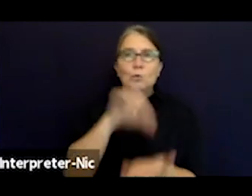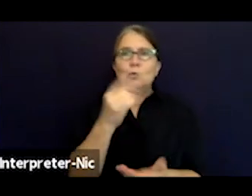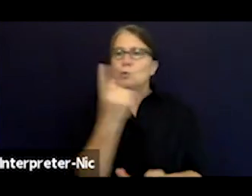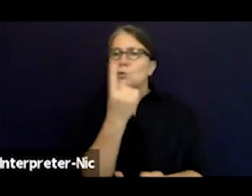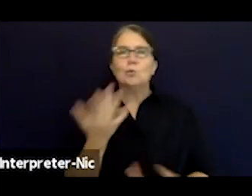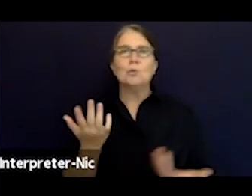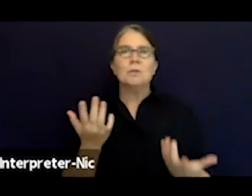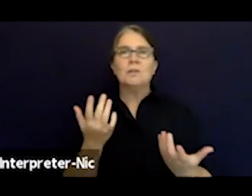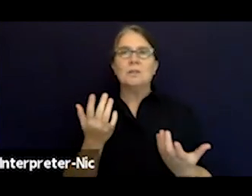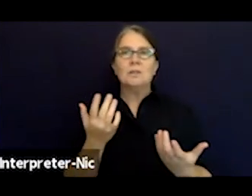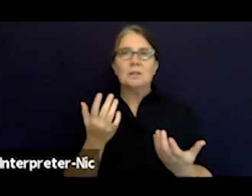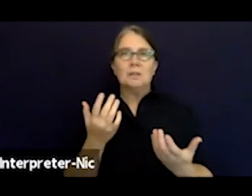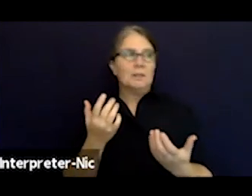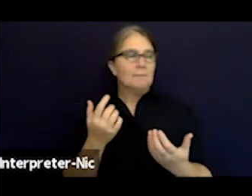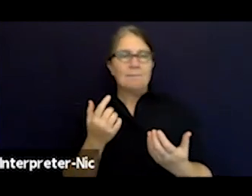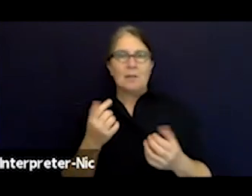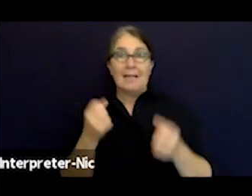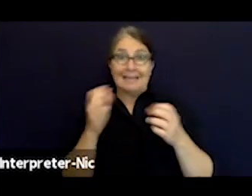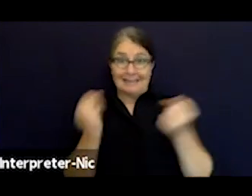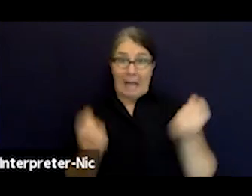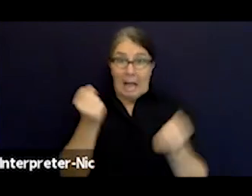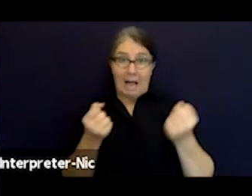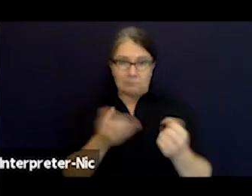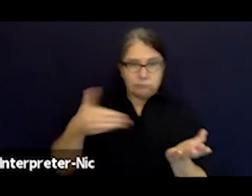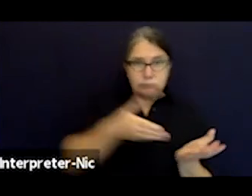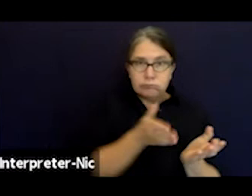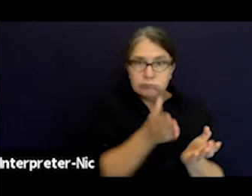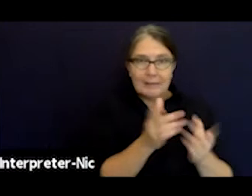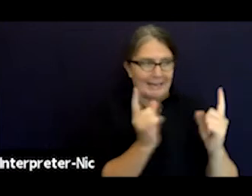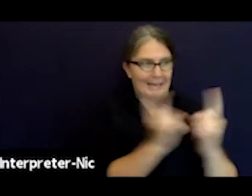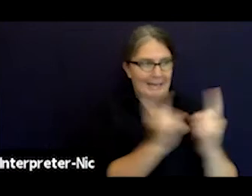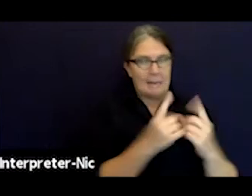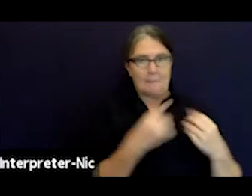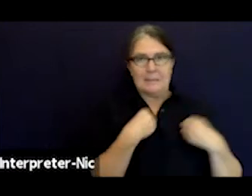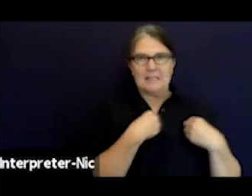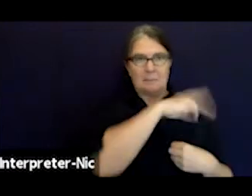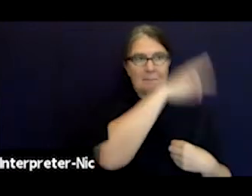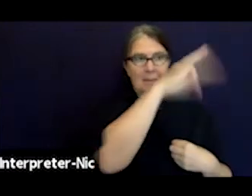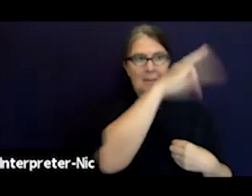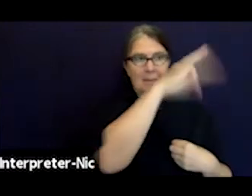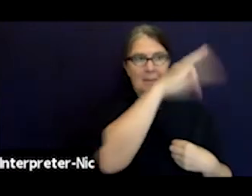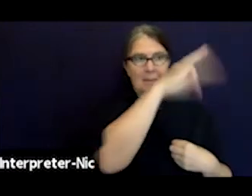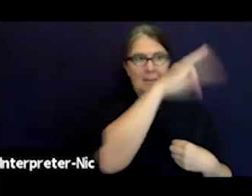wifi. And when we talk about access, suddenly it's an argument that others on campus and